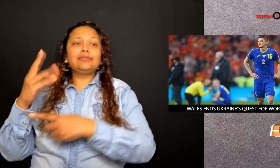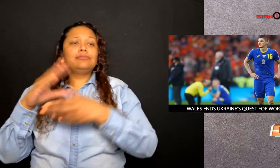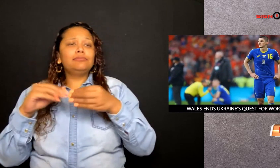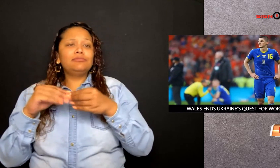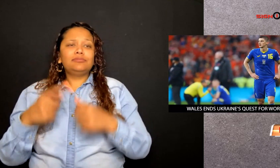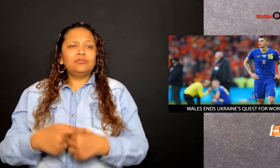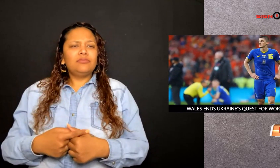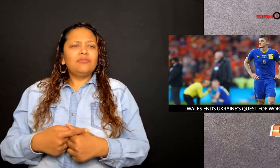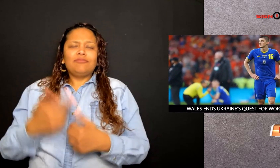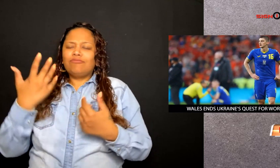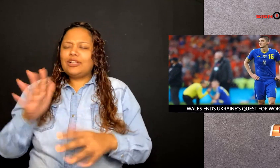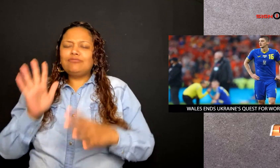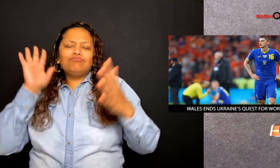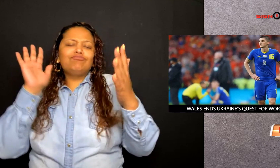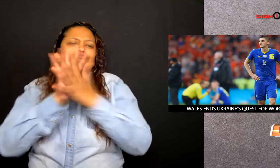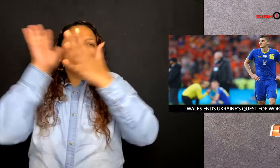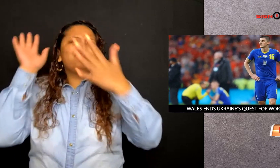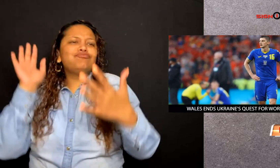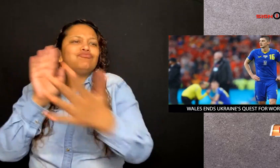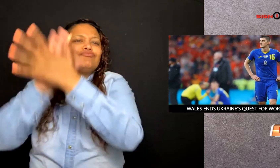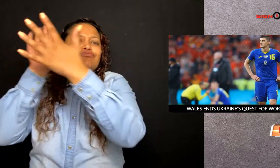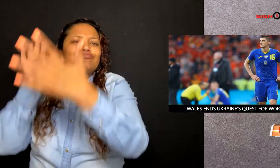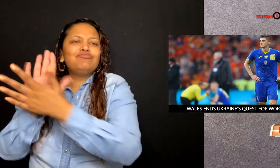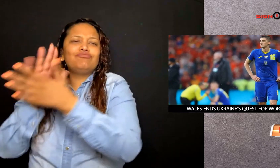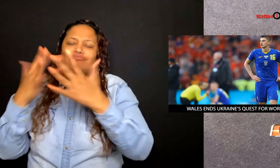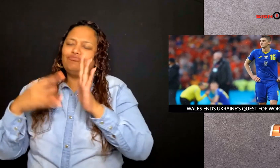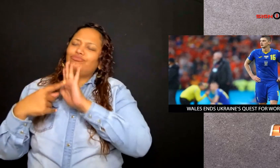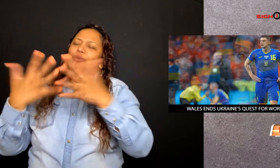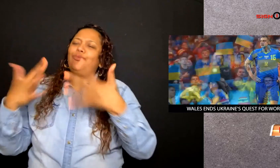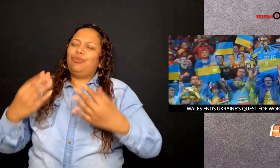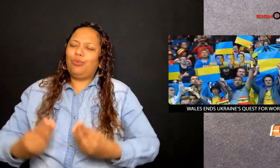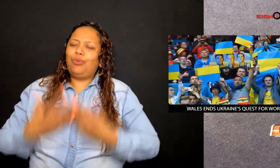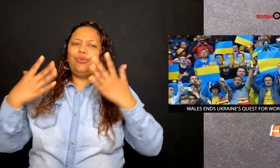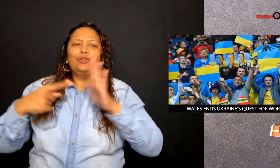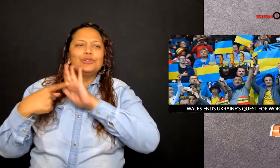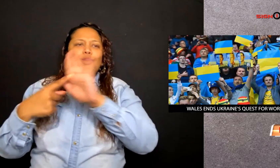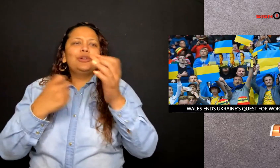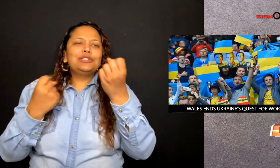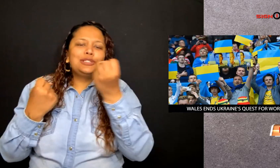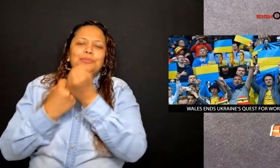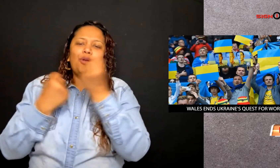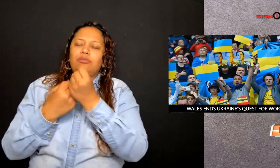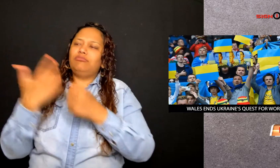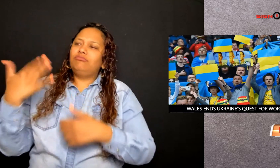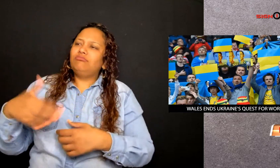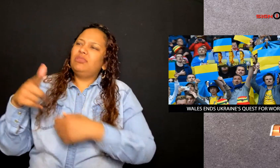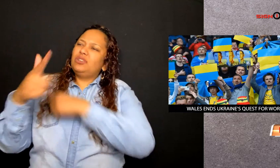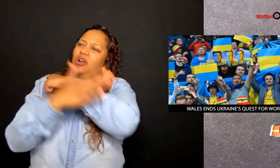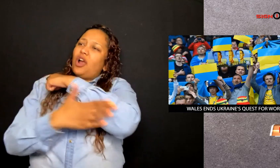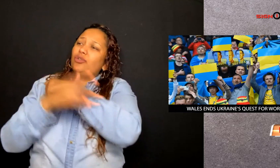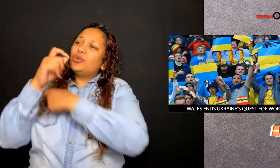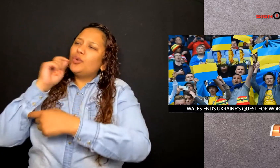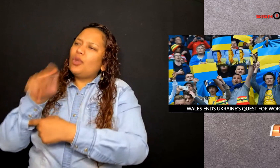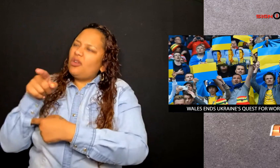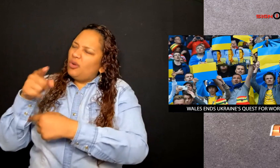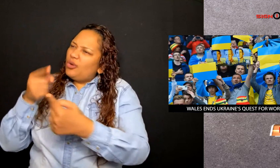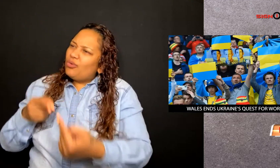after the game Bale reportedly high-fived Ukraine fans in the stands as a show of support